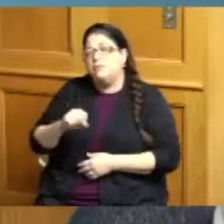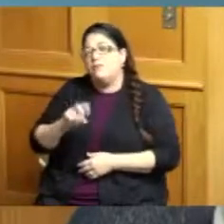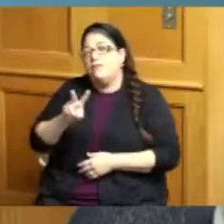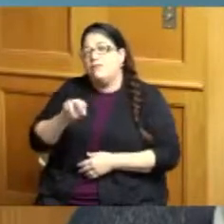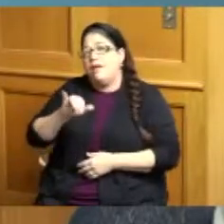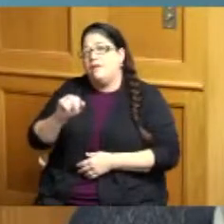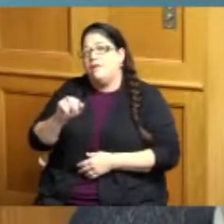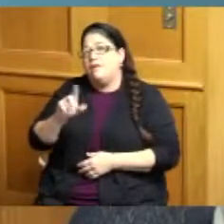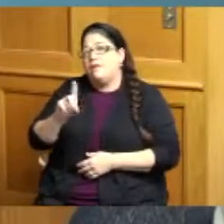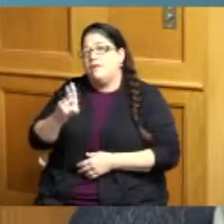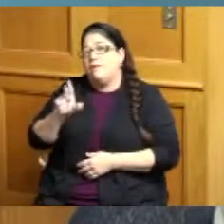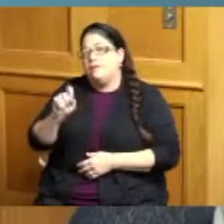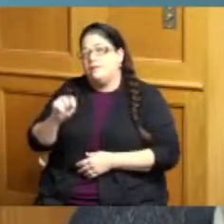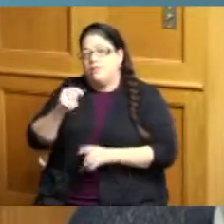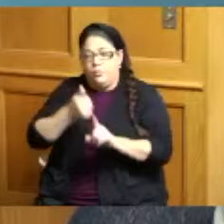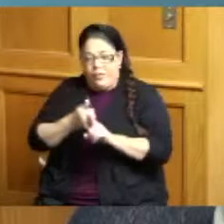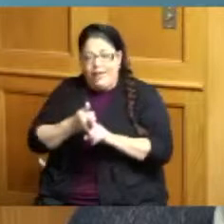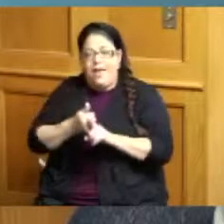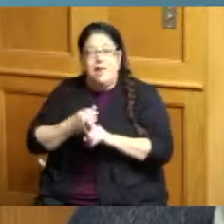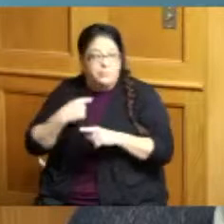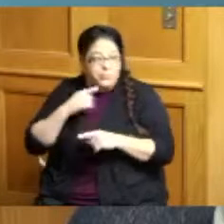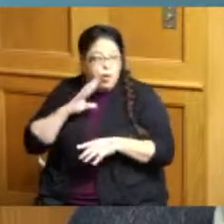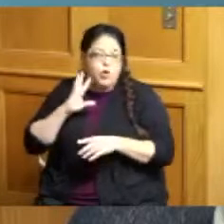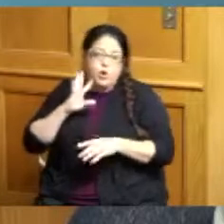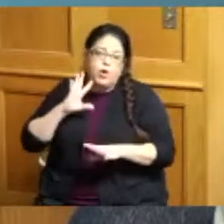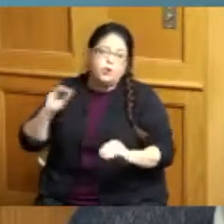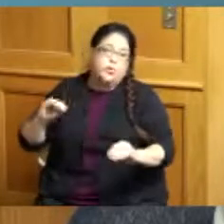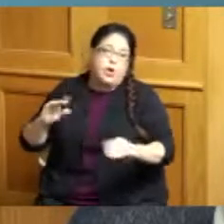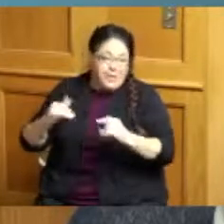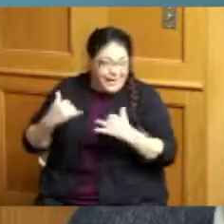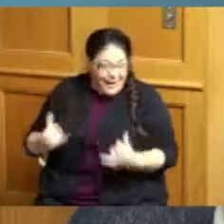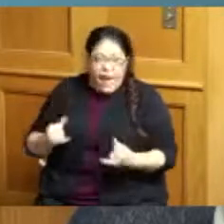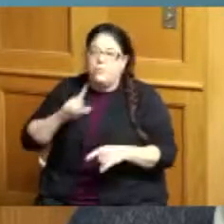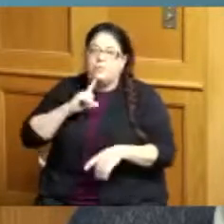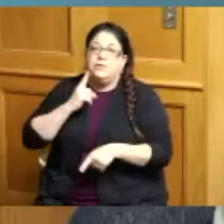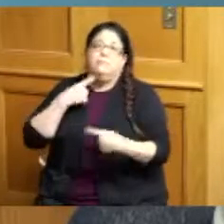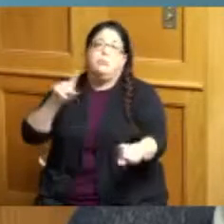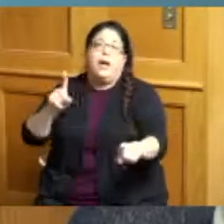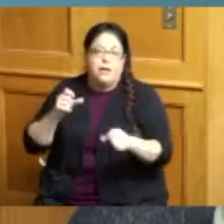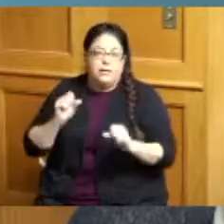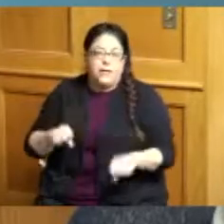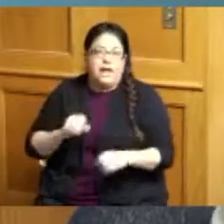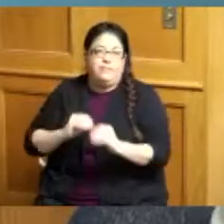and years and years and years and we actually can get it done now so we talked about that